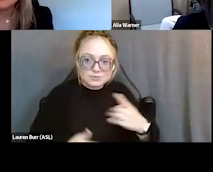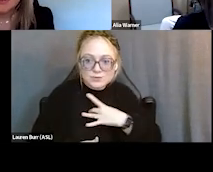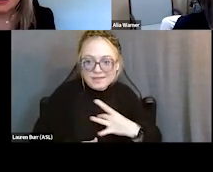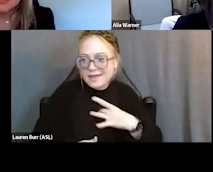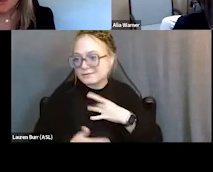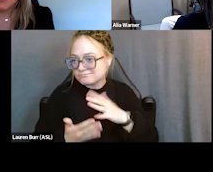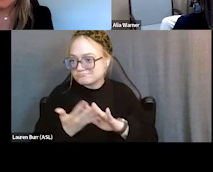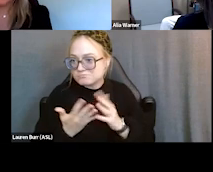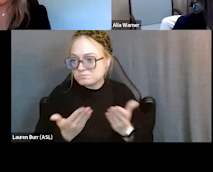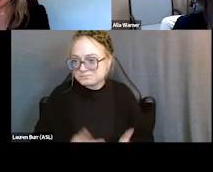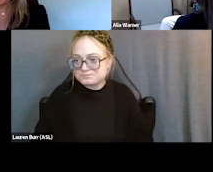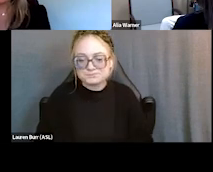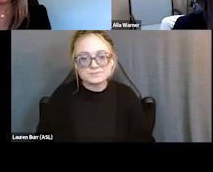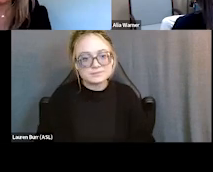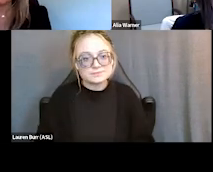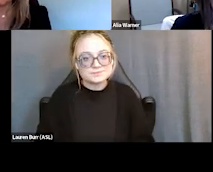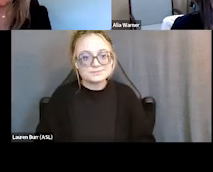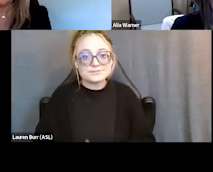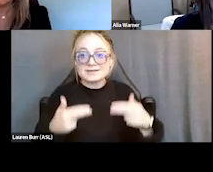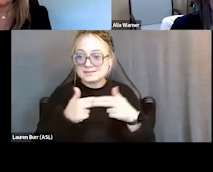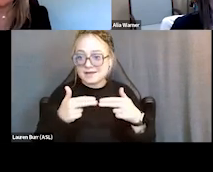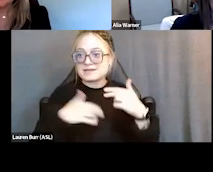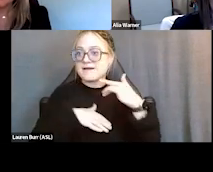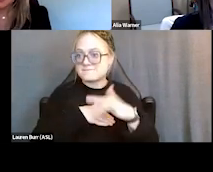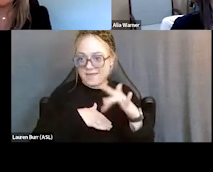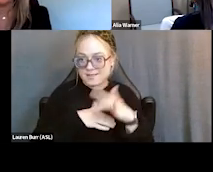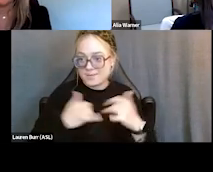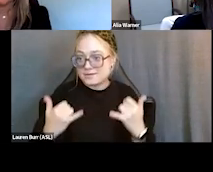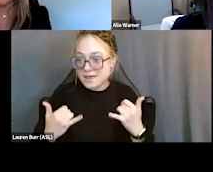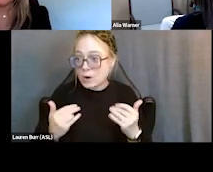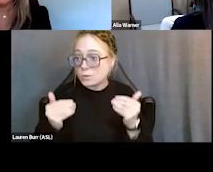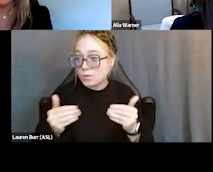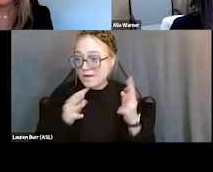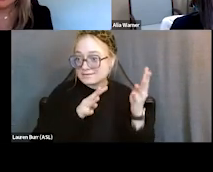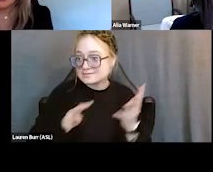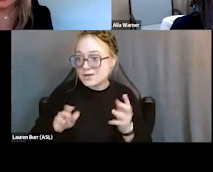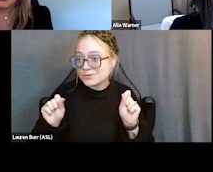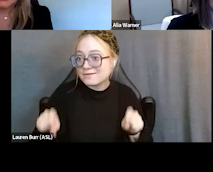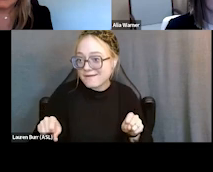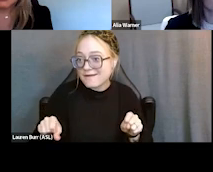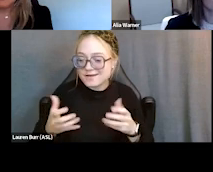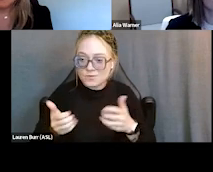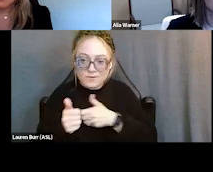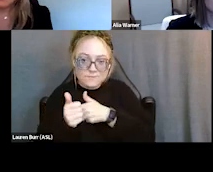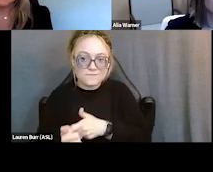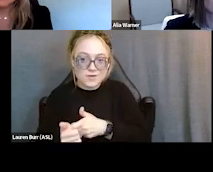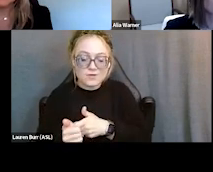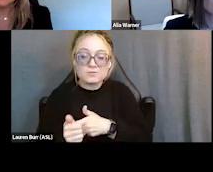The slides are available now. For those who want to download them and follow along, they're under the events and webinars section